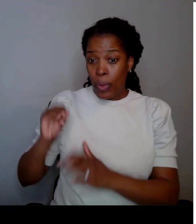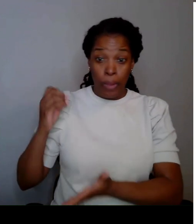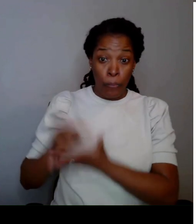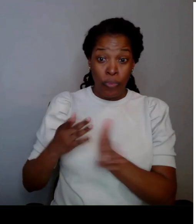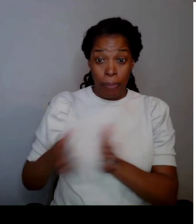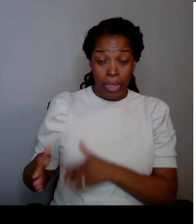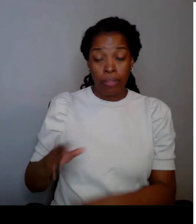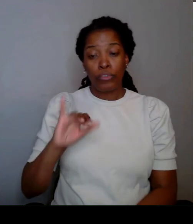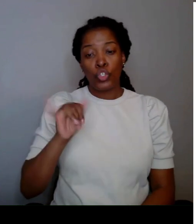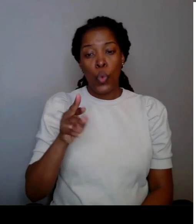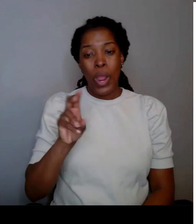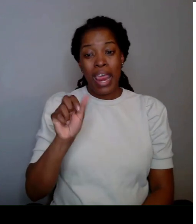software and website setup.